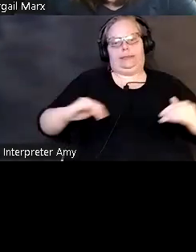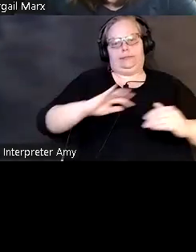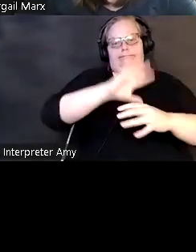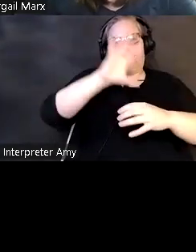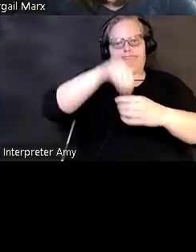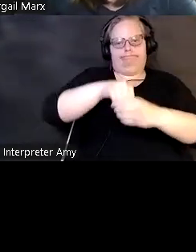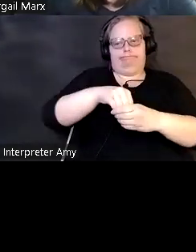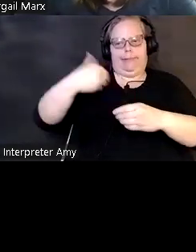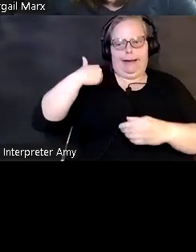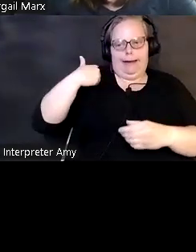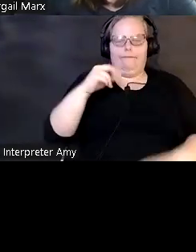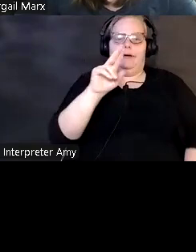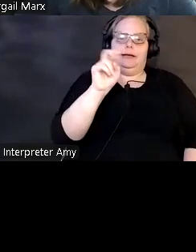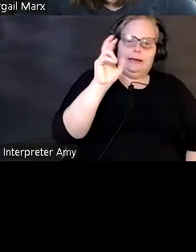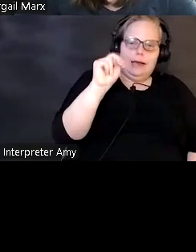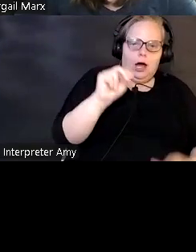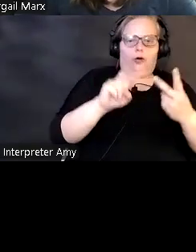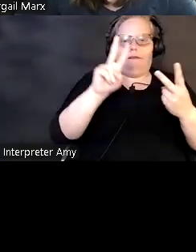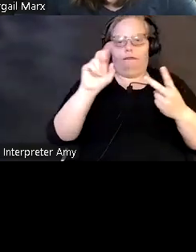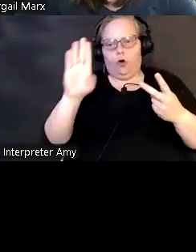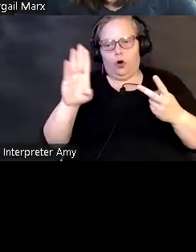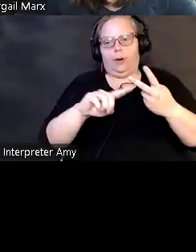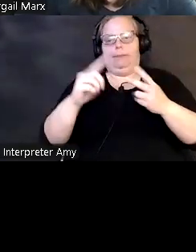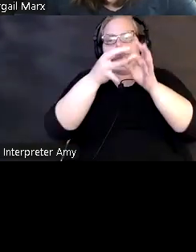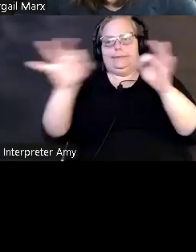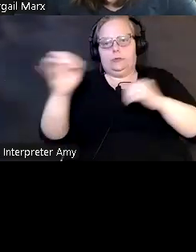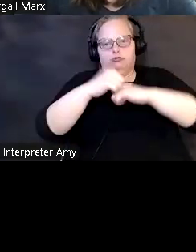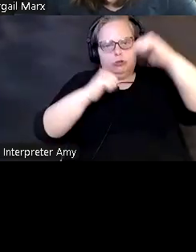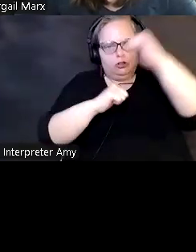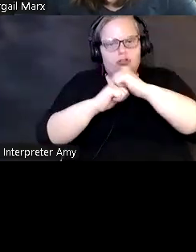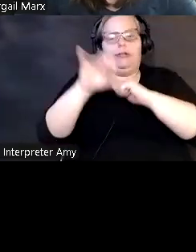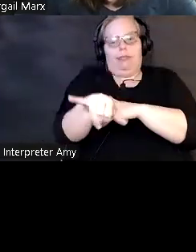your sentence structures, so that's where this speech language pathologist comes in.